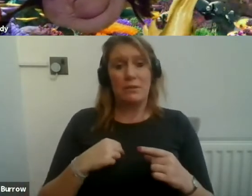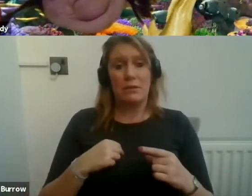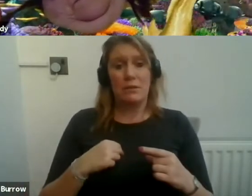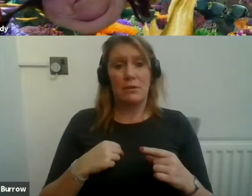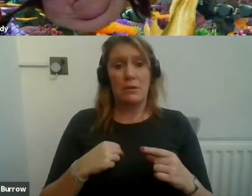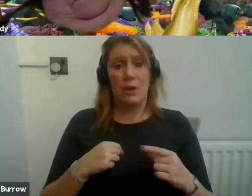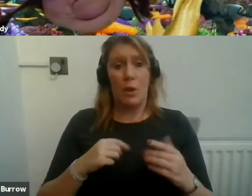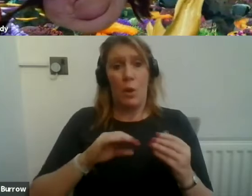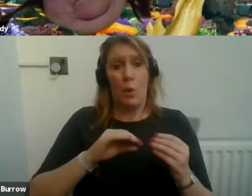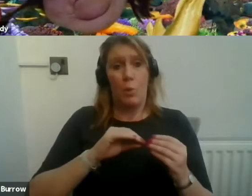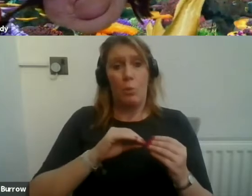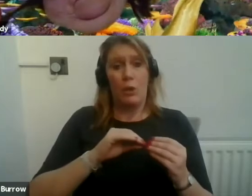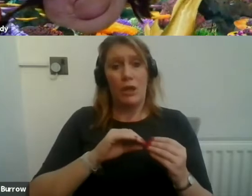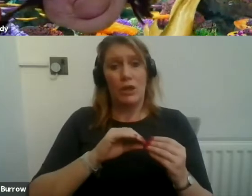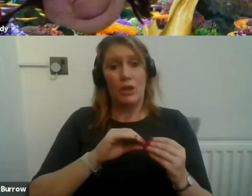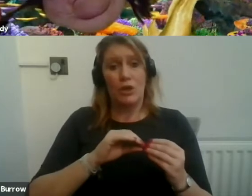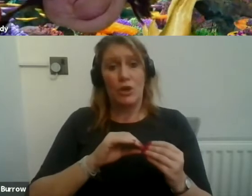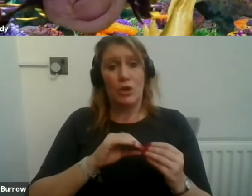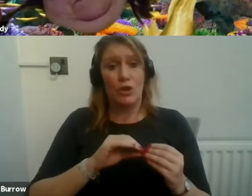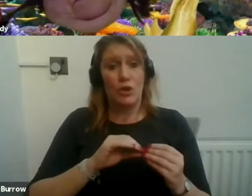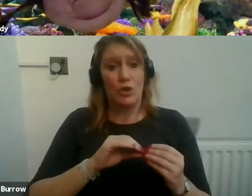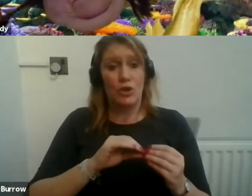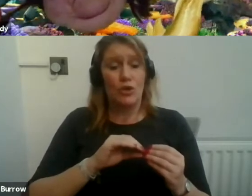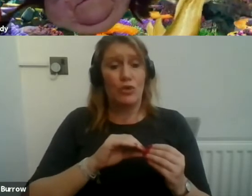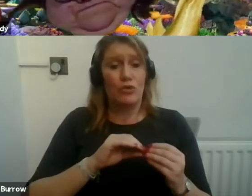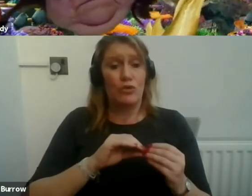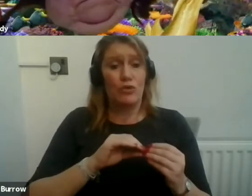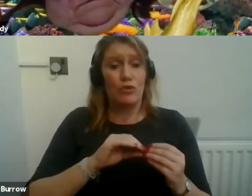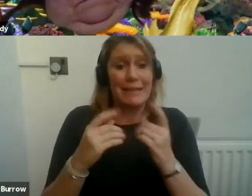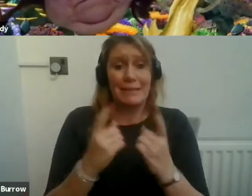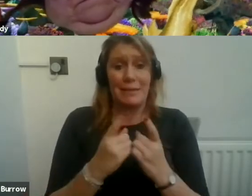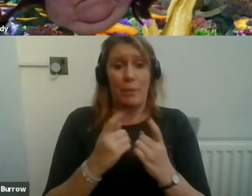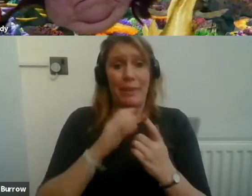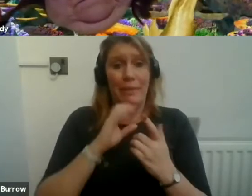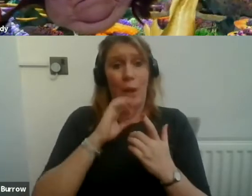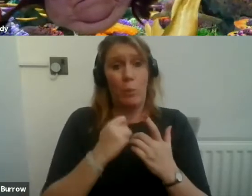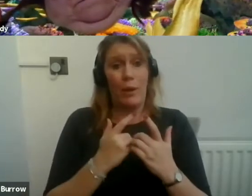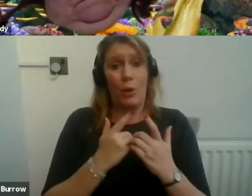a legacy which will come out of 2020. And I think that's one of the things that